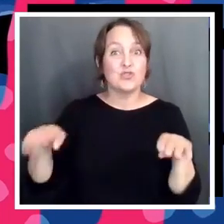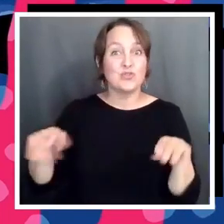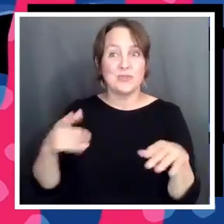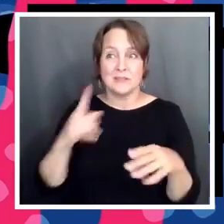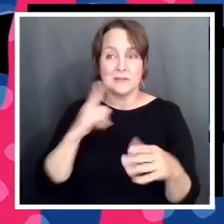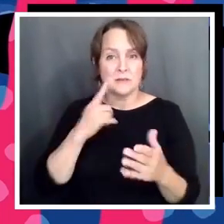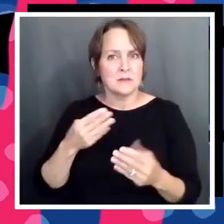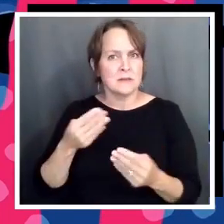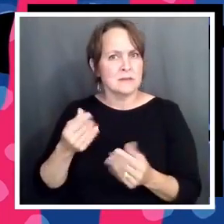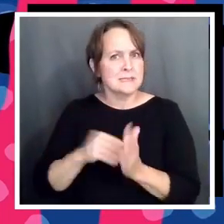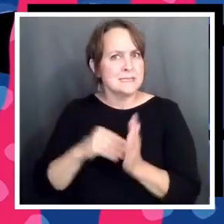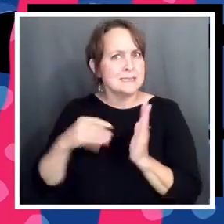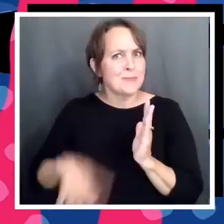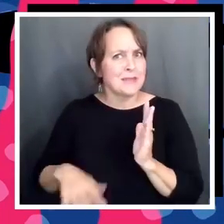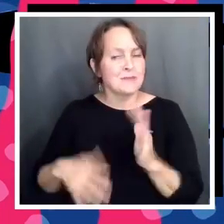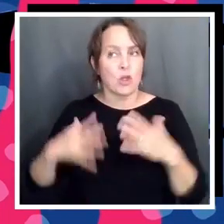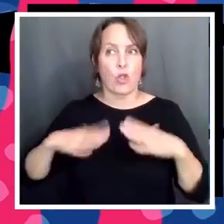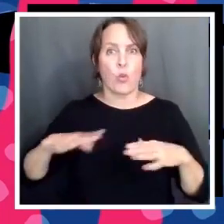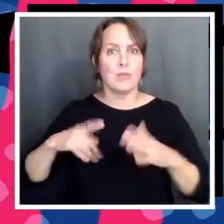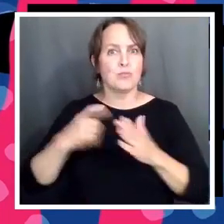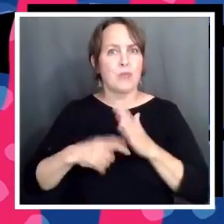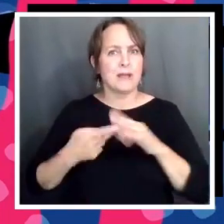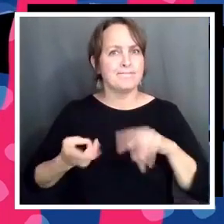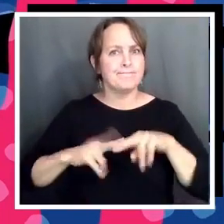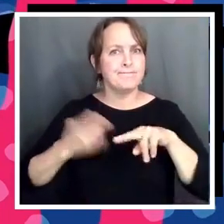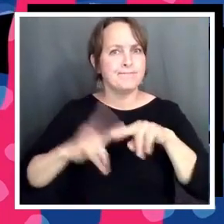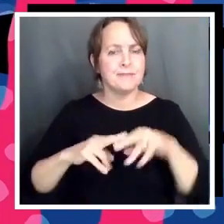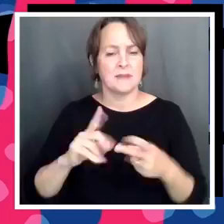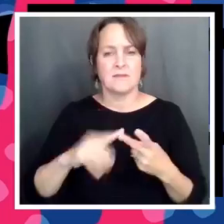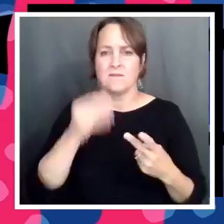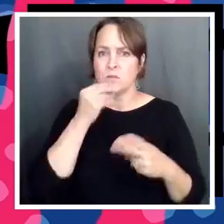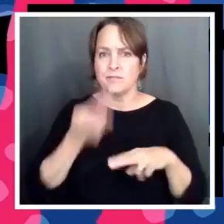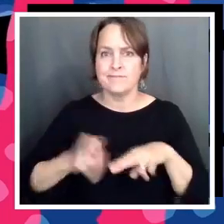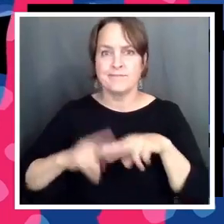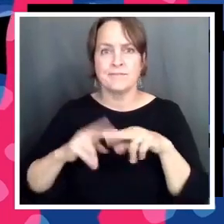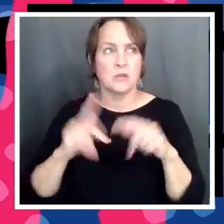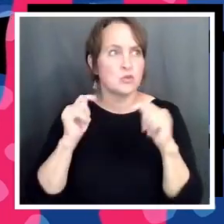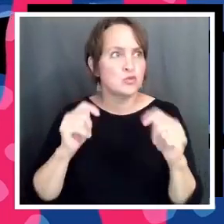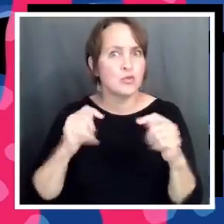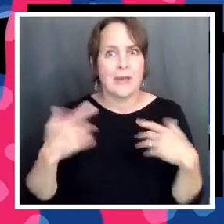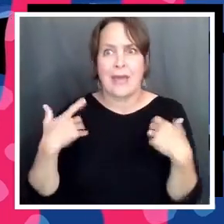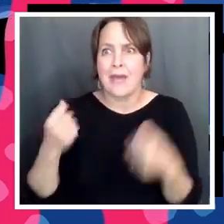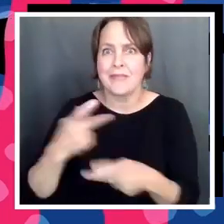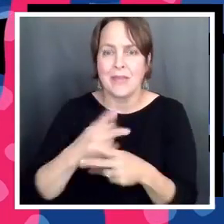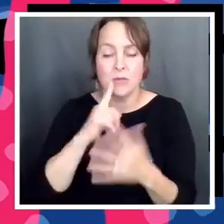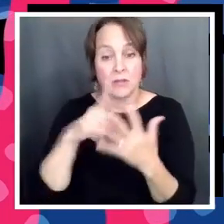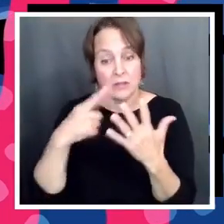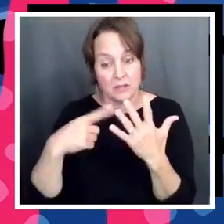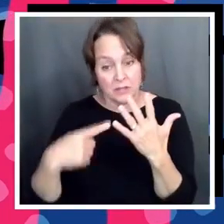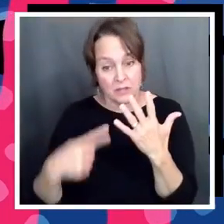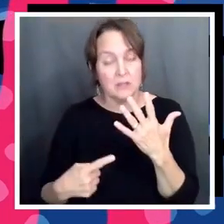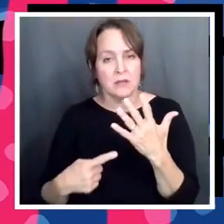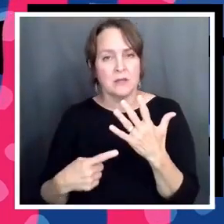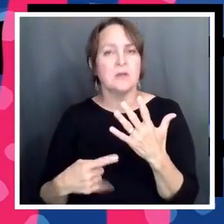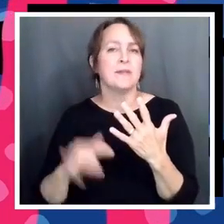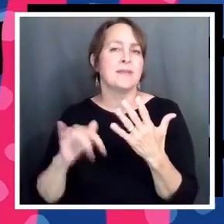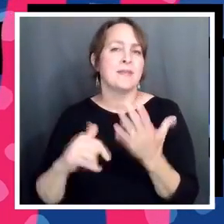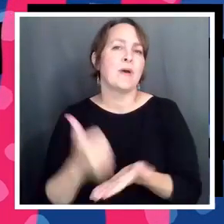THEY'RE HAVING A SUBSTANTIAL